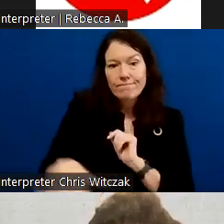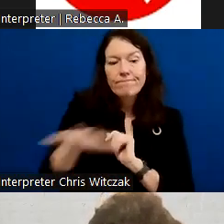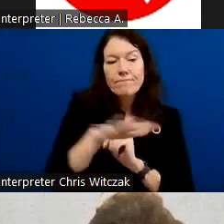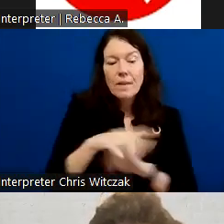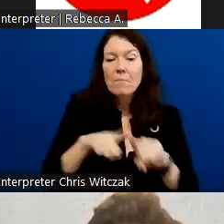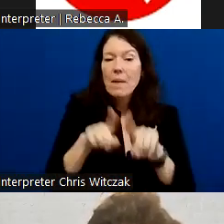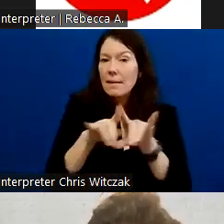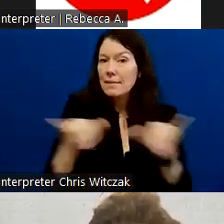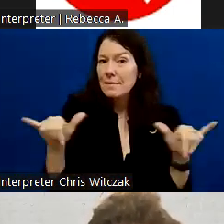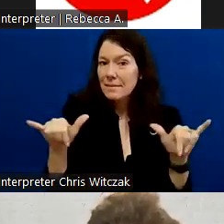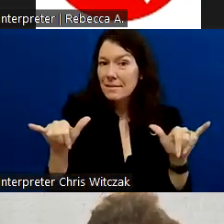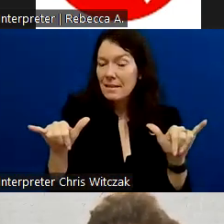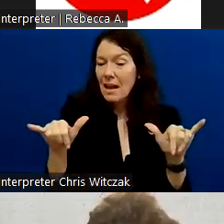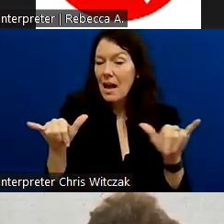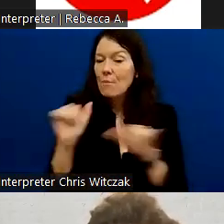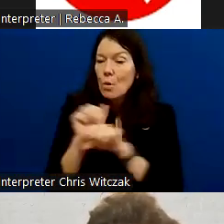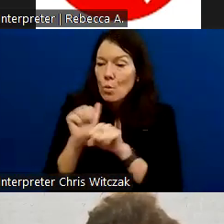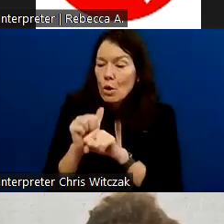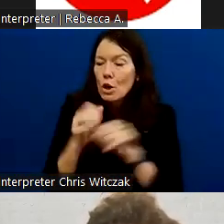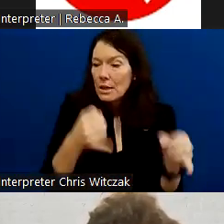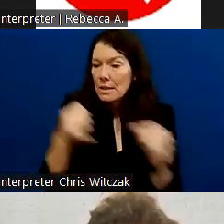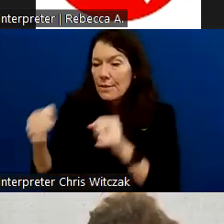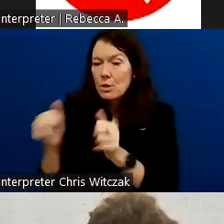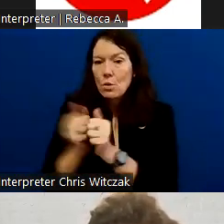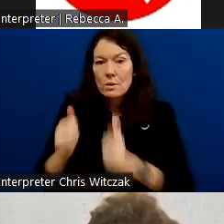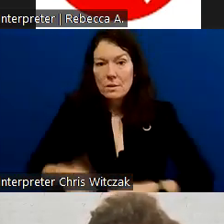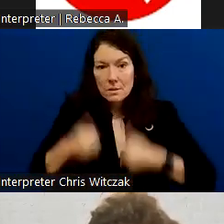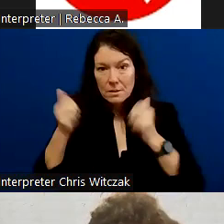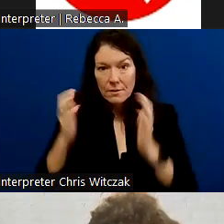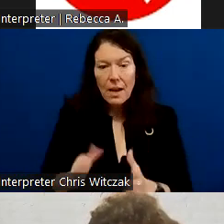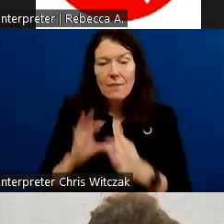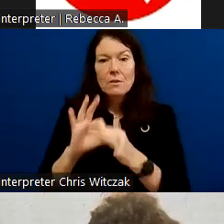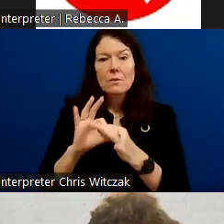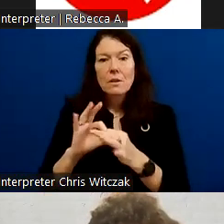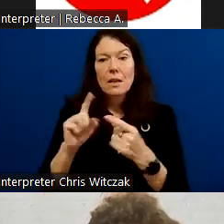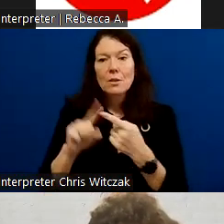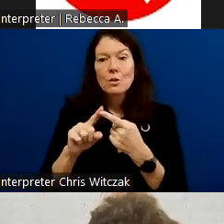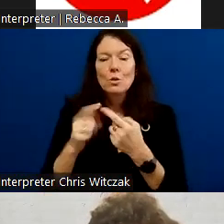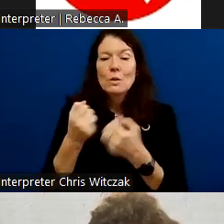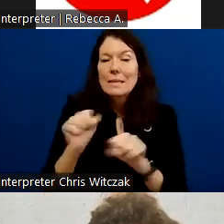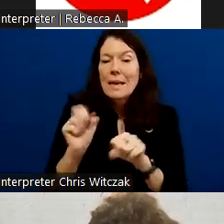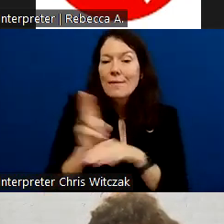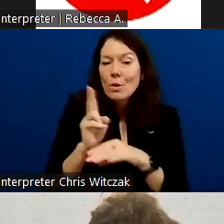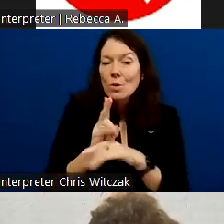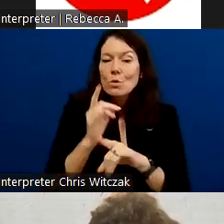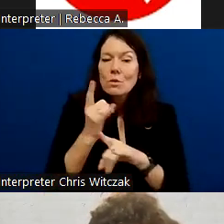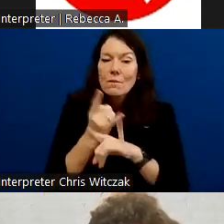time being able to work individually with survivors around safer use around safety planning